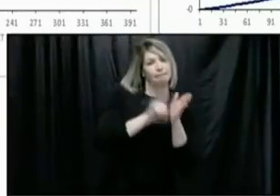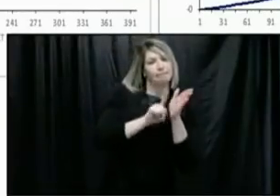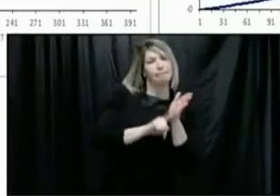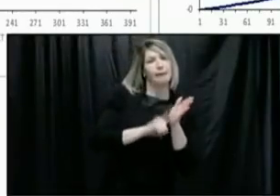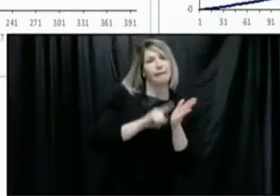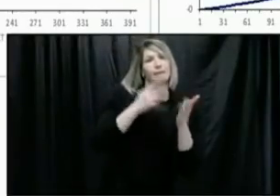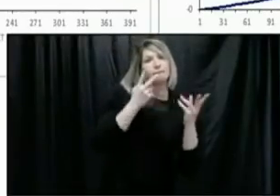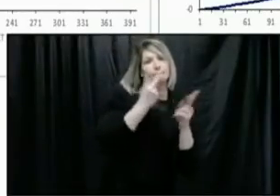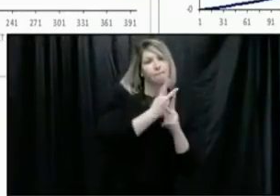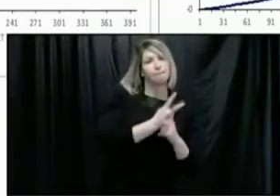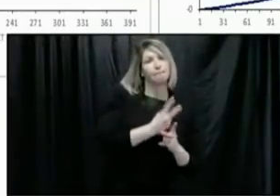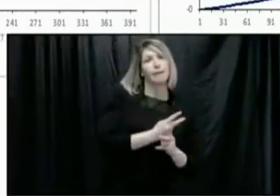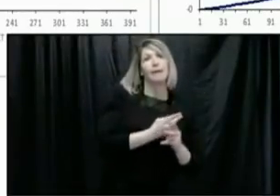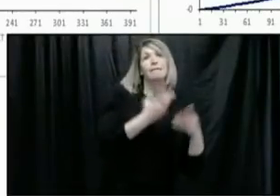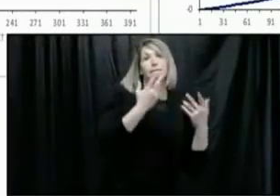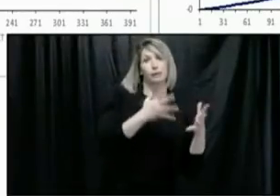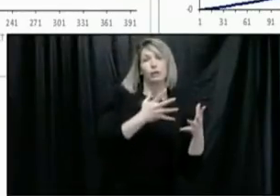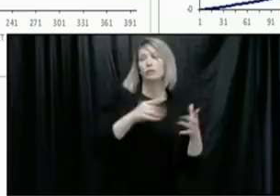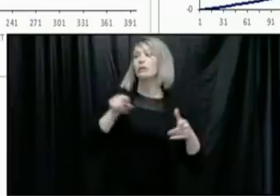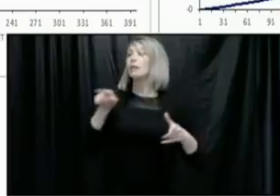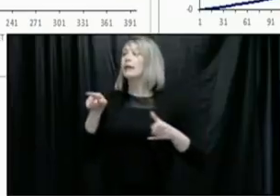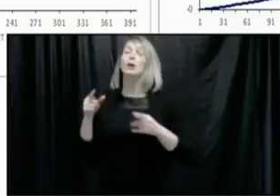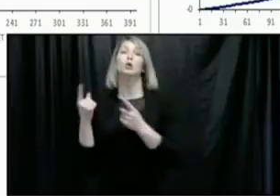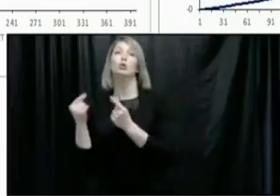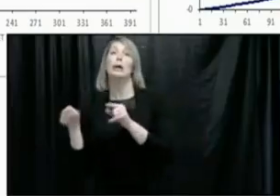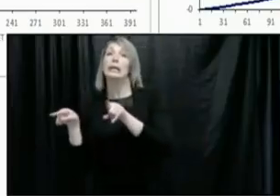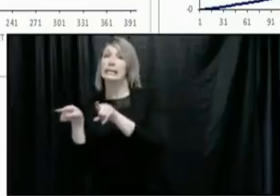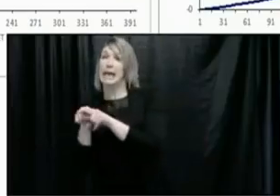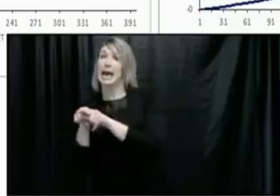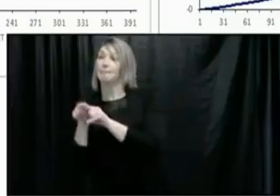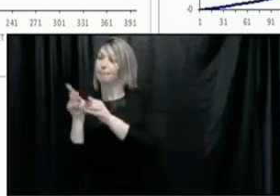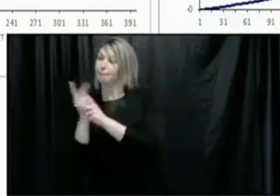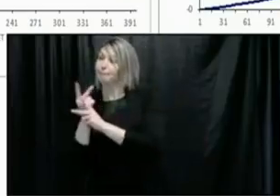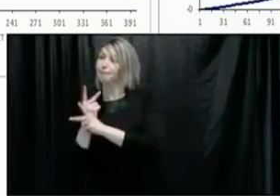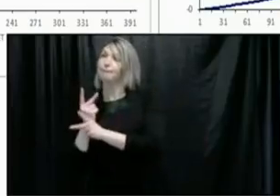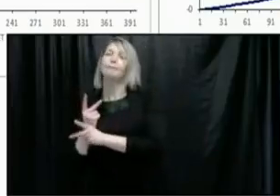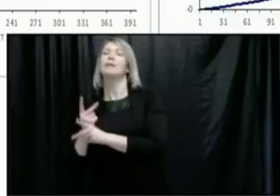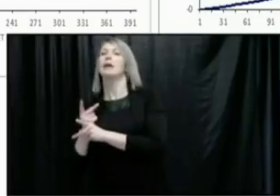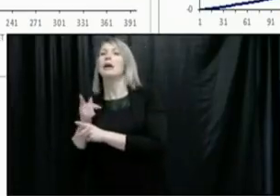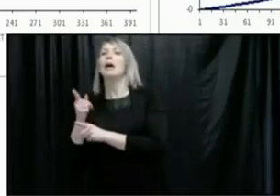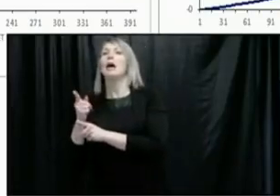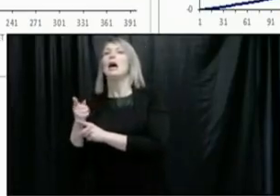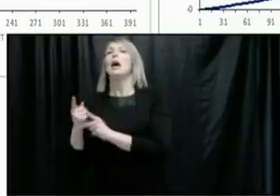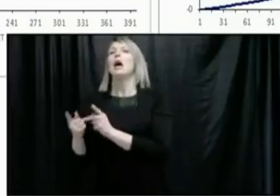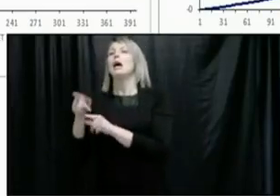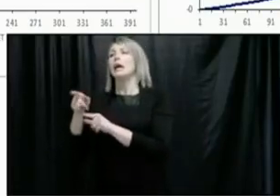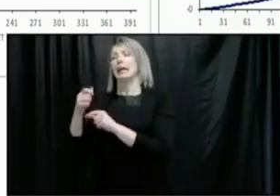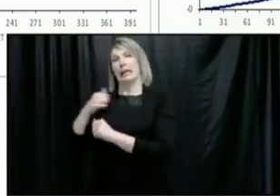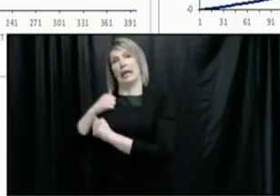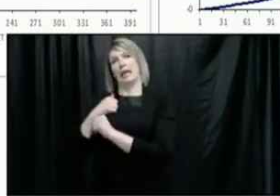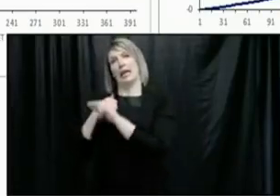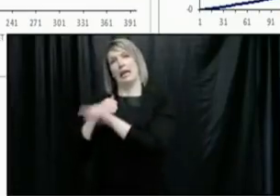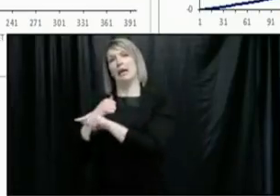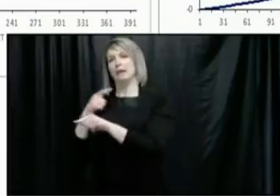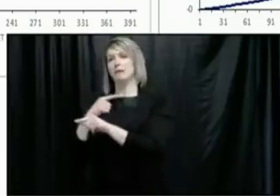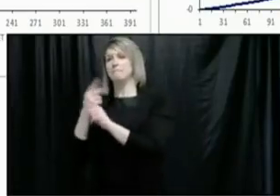DID. WE LOCKED AT OUR ONE MONTH RESULT AND TO THE INDIVIDUALS CASES WE ACTUALLY MATCHED